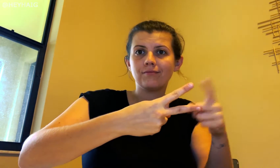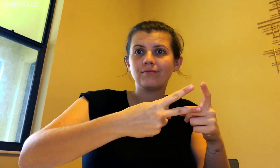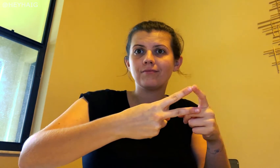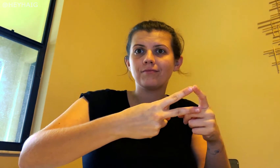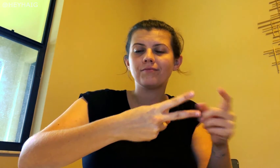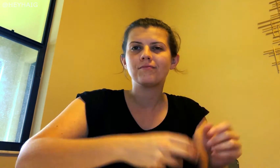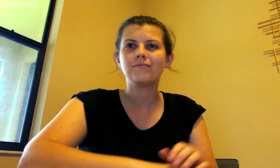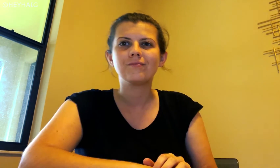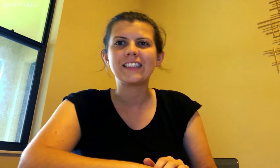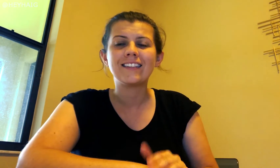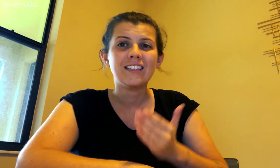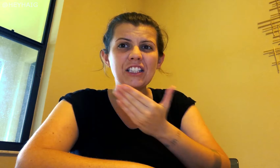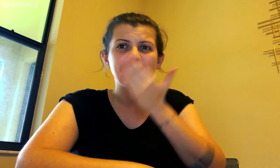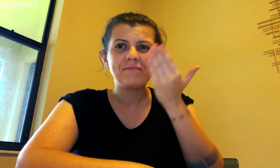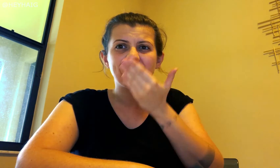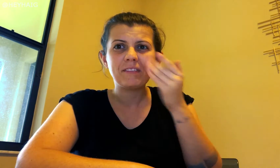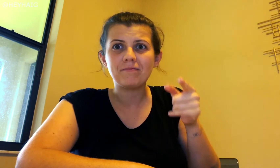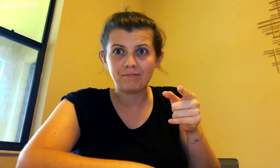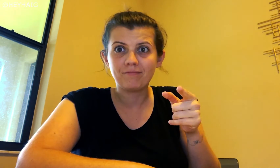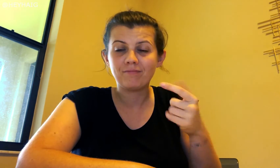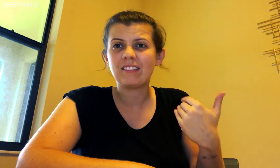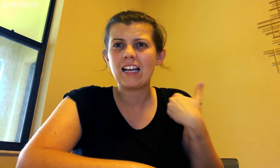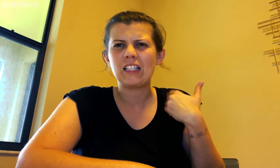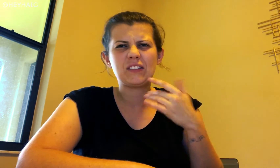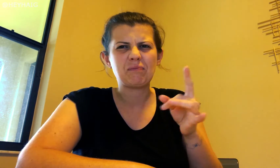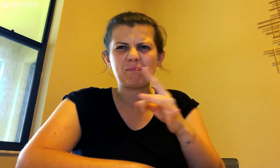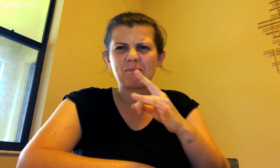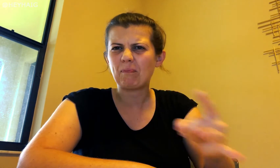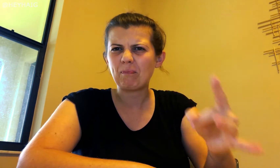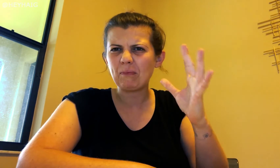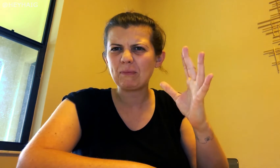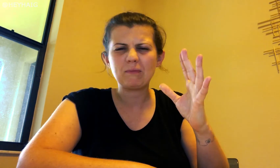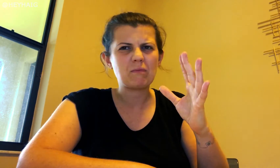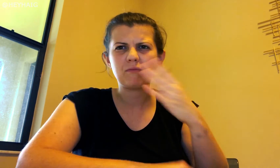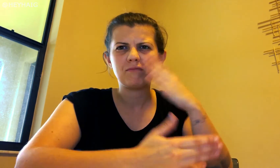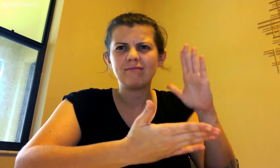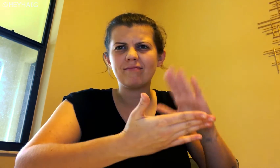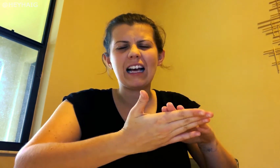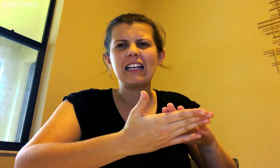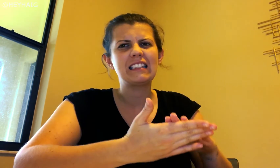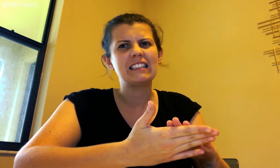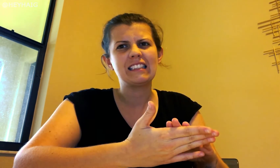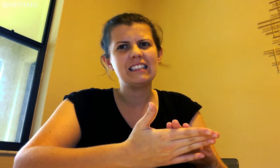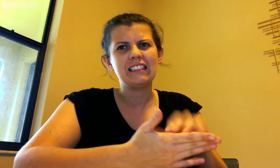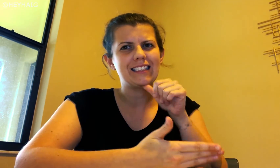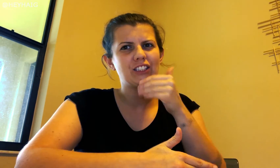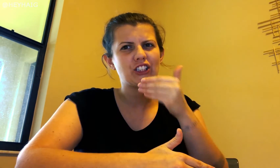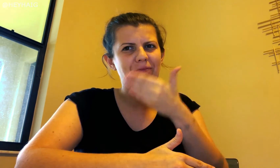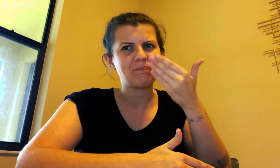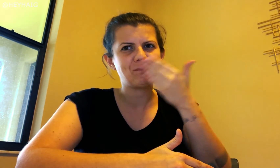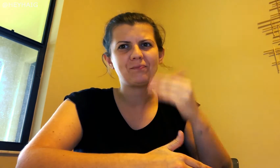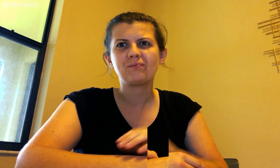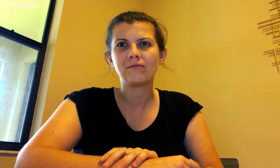1. Offensive smelling